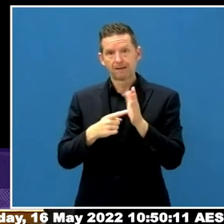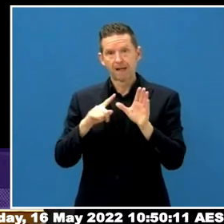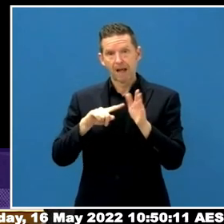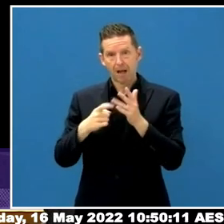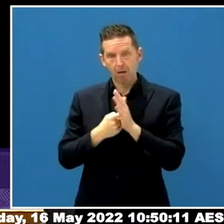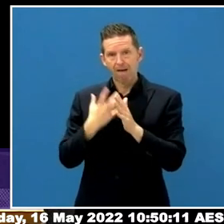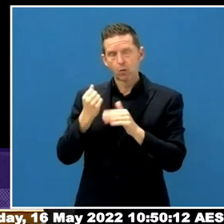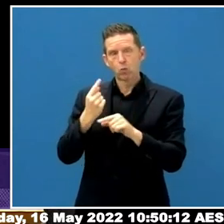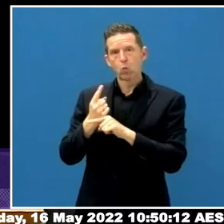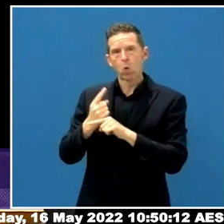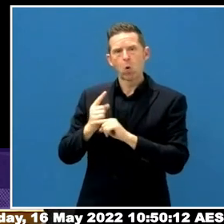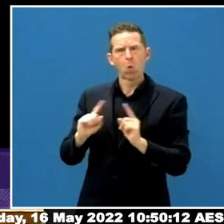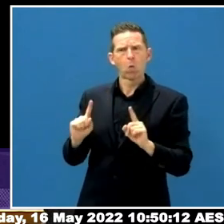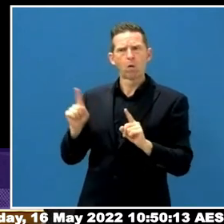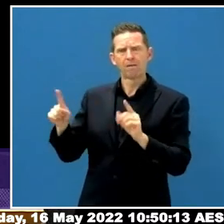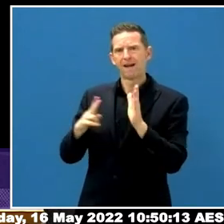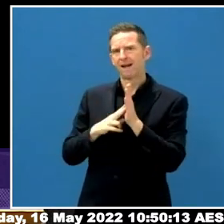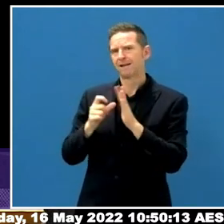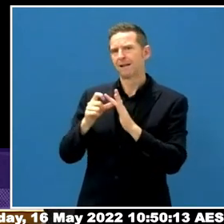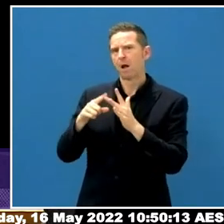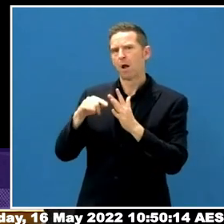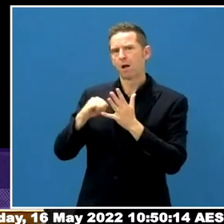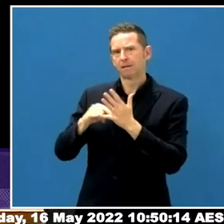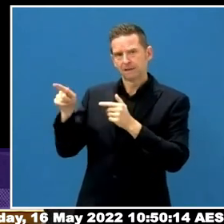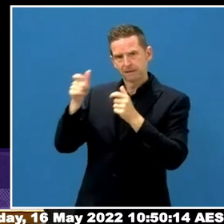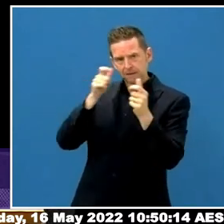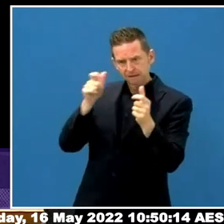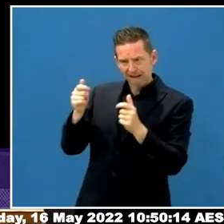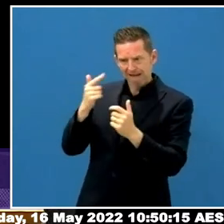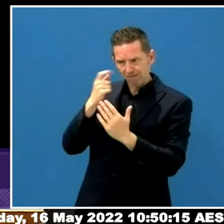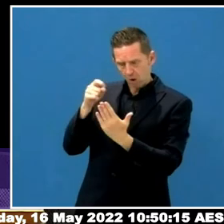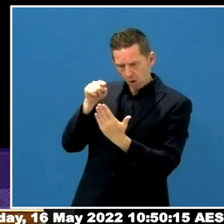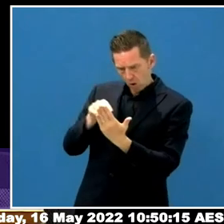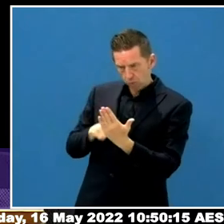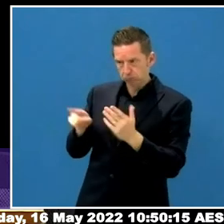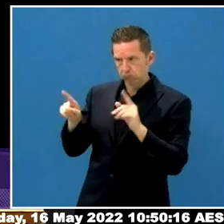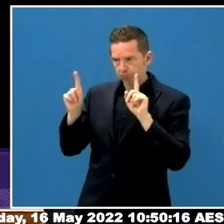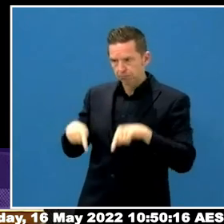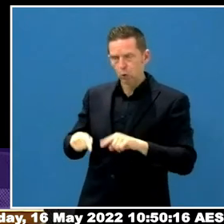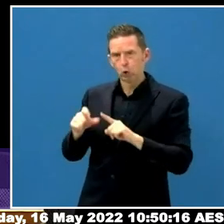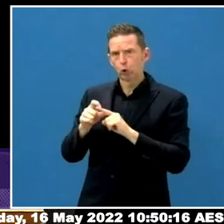Commission, or are in the progress of that happening, with respect to Afford.